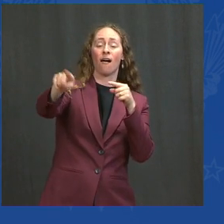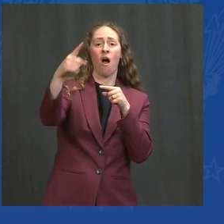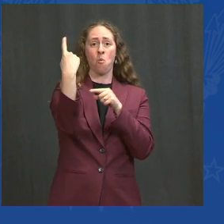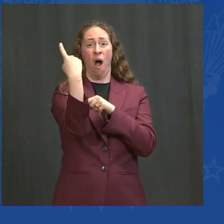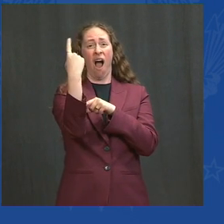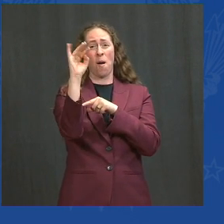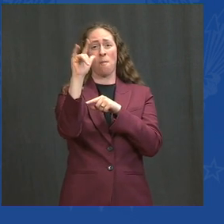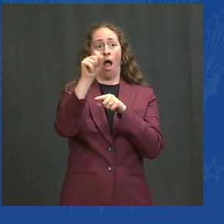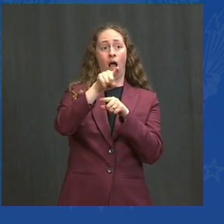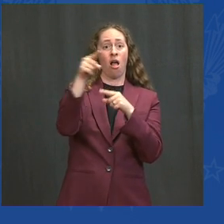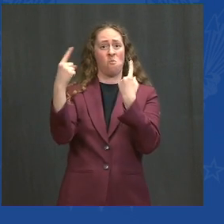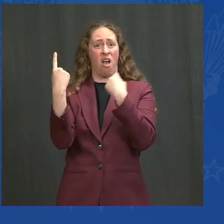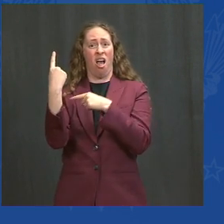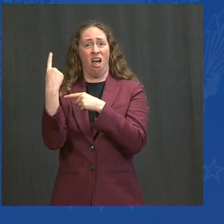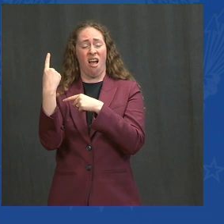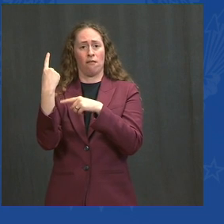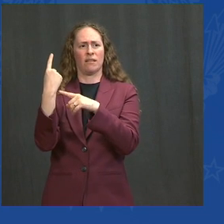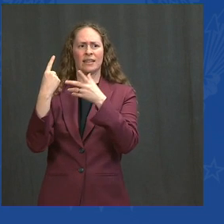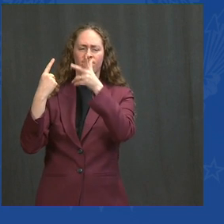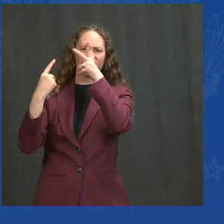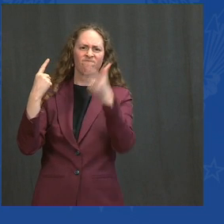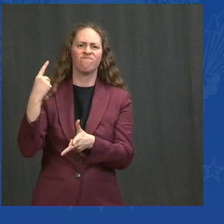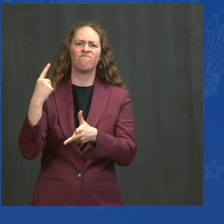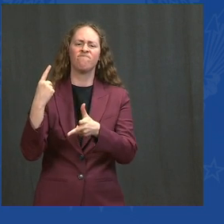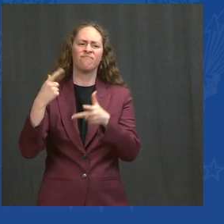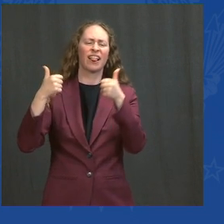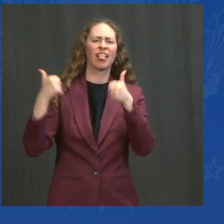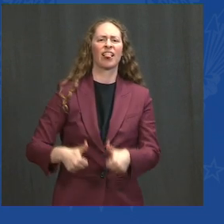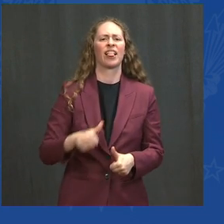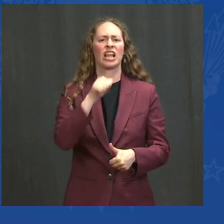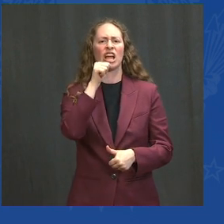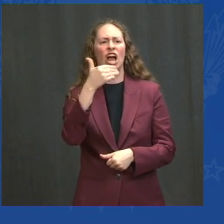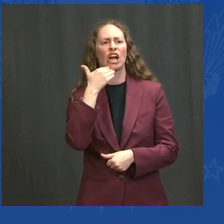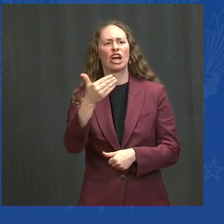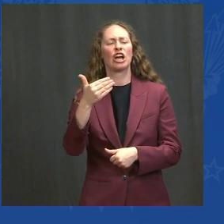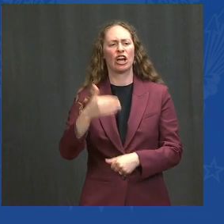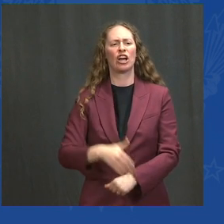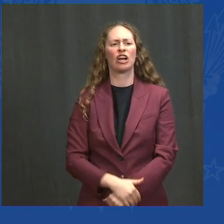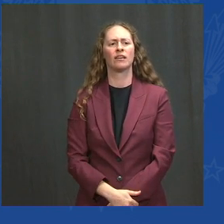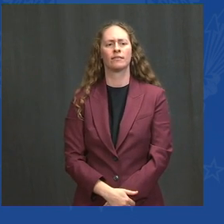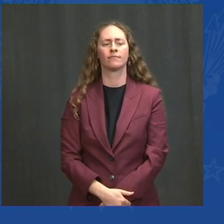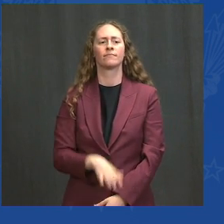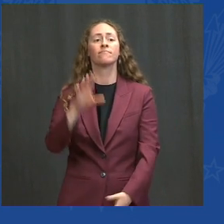Five perc- -- 50 years - 50 percent of our bridges are over 50 years old.